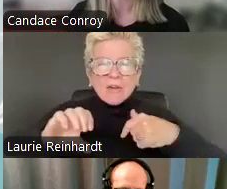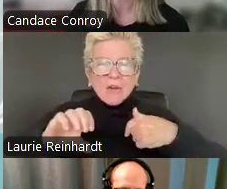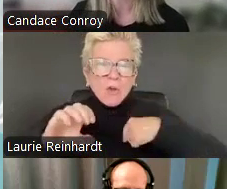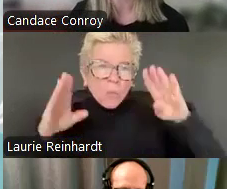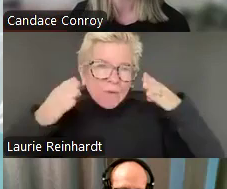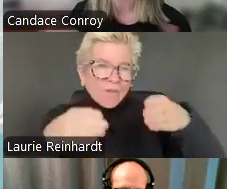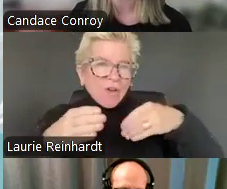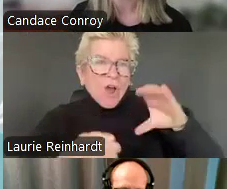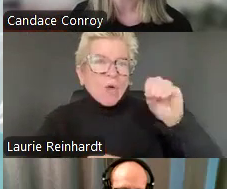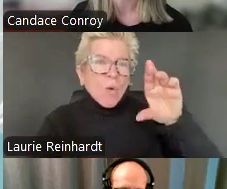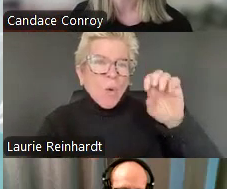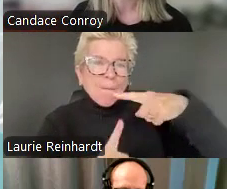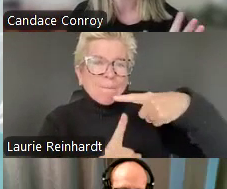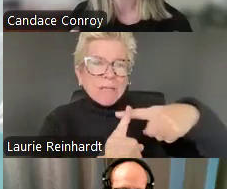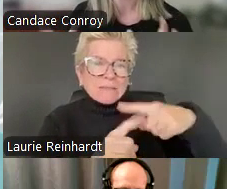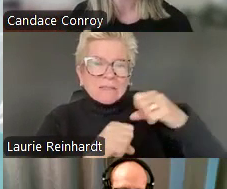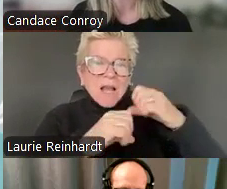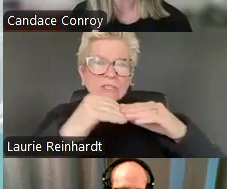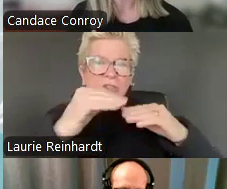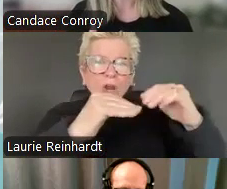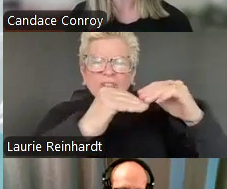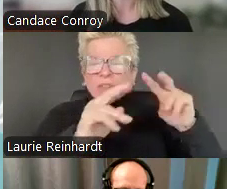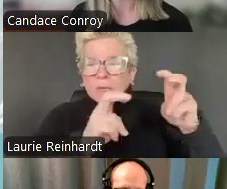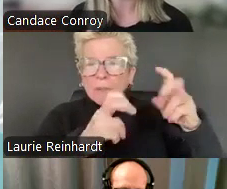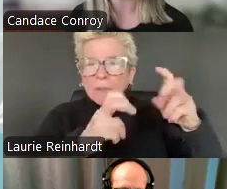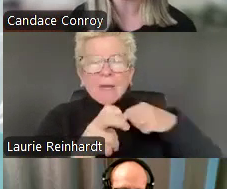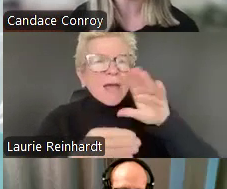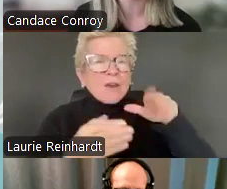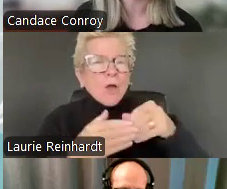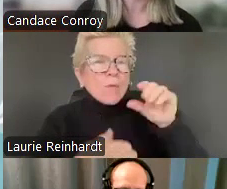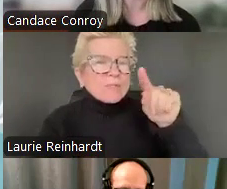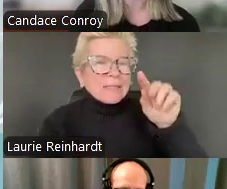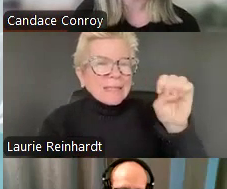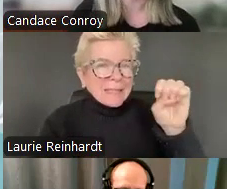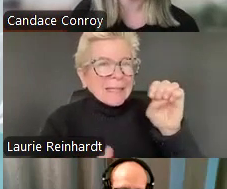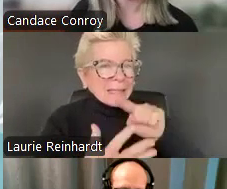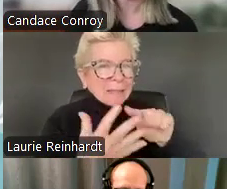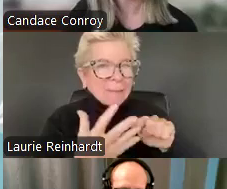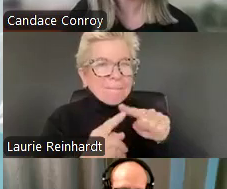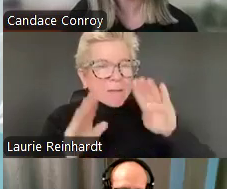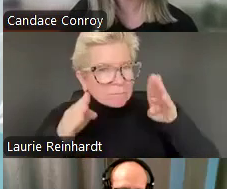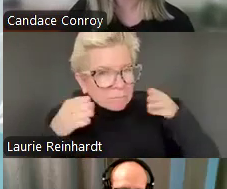so not necessarily all CTE Pathways, but we're heads down on Core Plus.